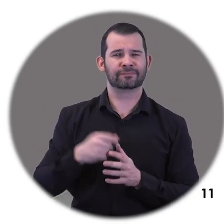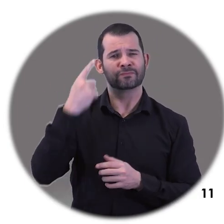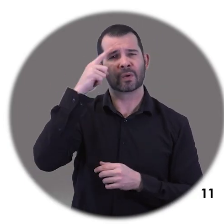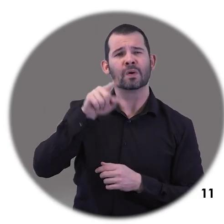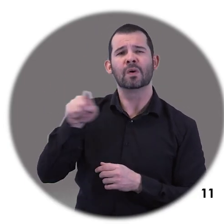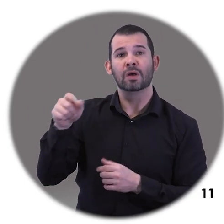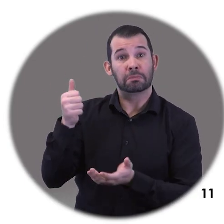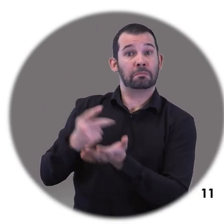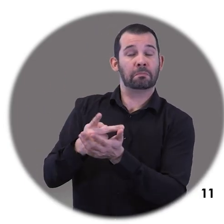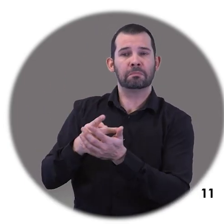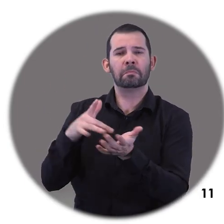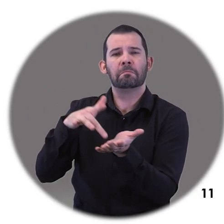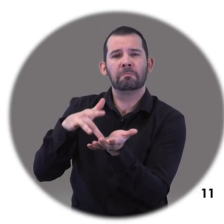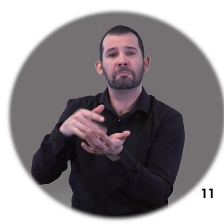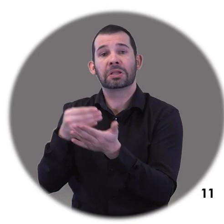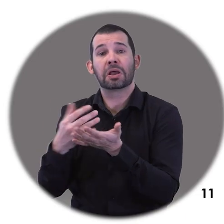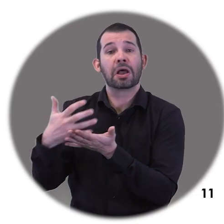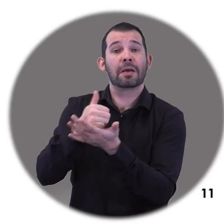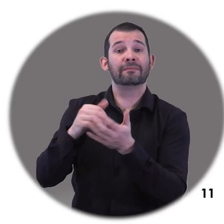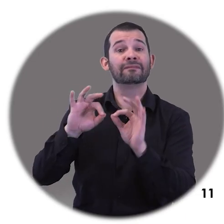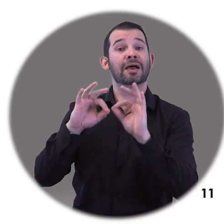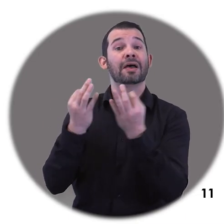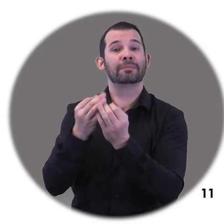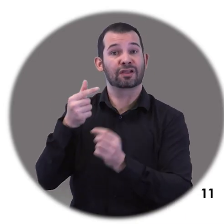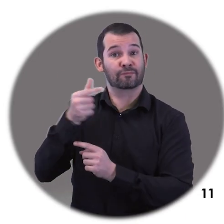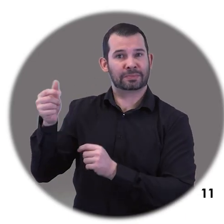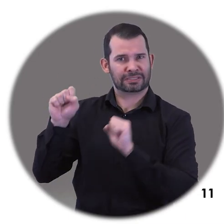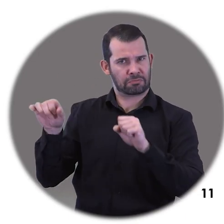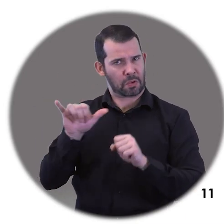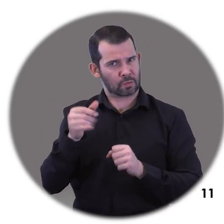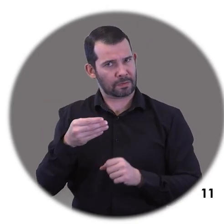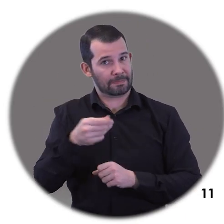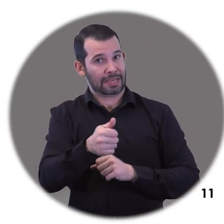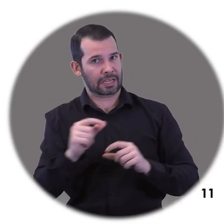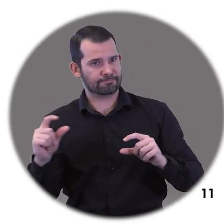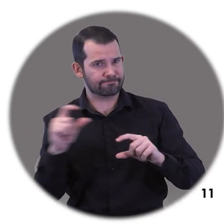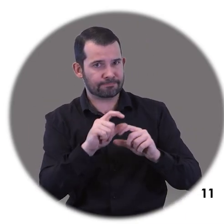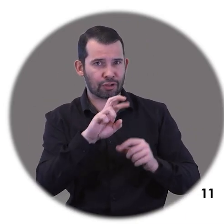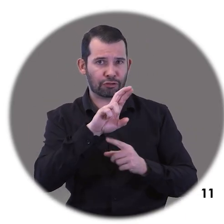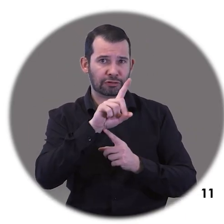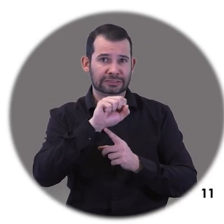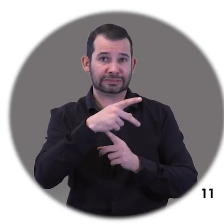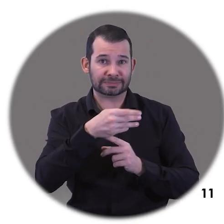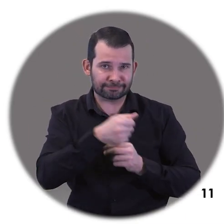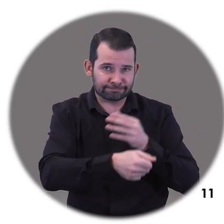For eligible modest-income families, the Government will also pay into the RDSP